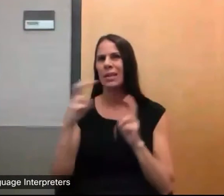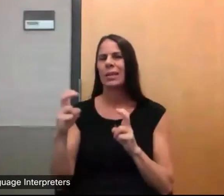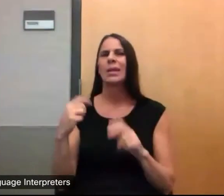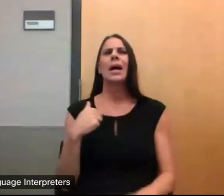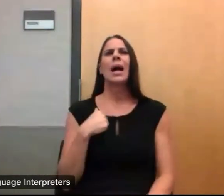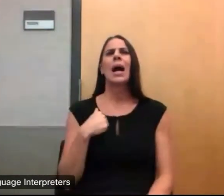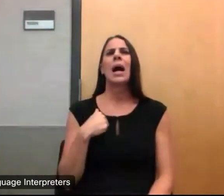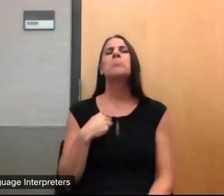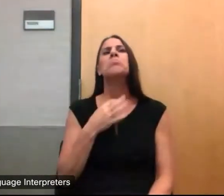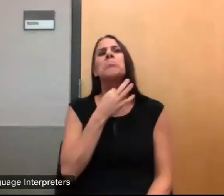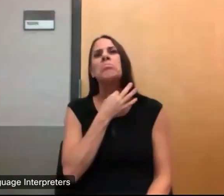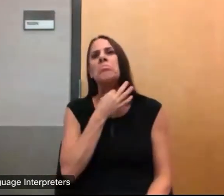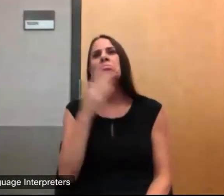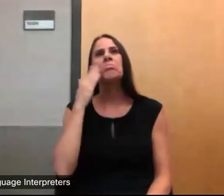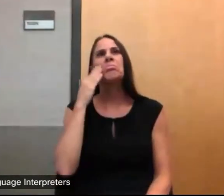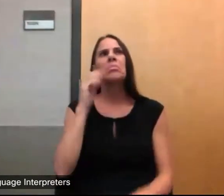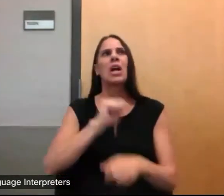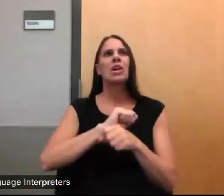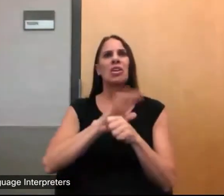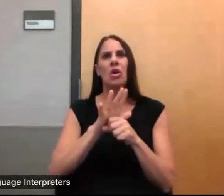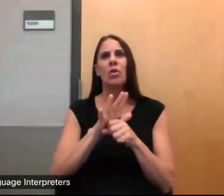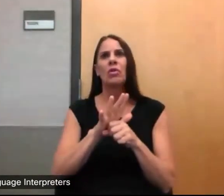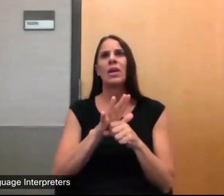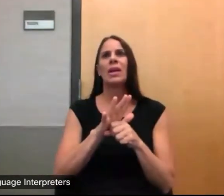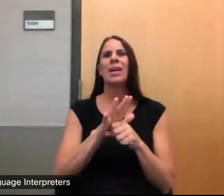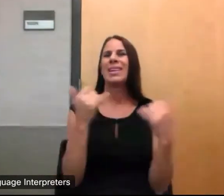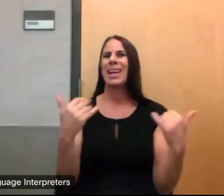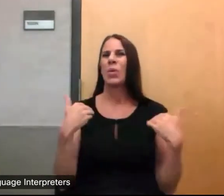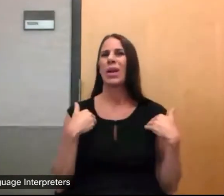little bit more of a long covid and chronic disease kind of, um.